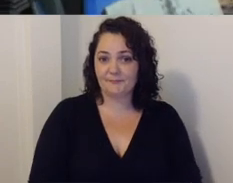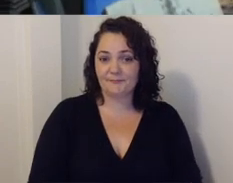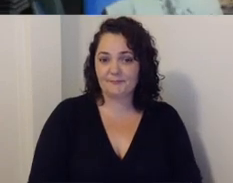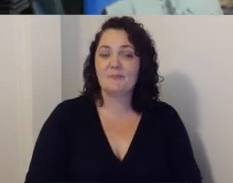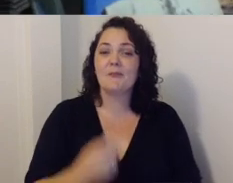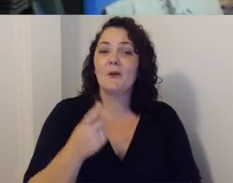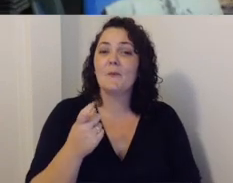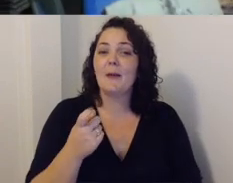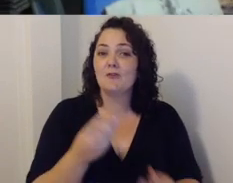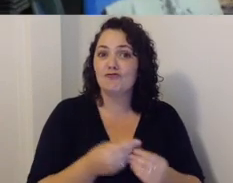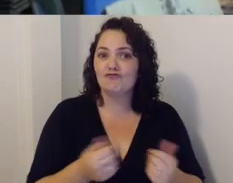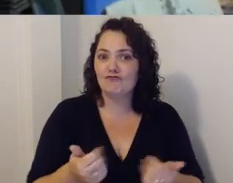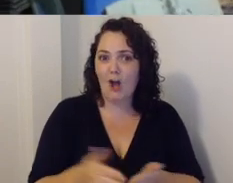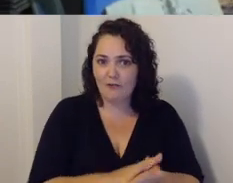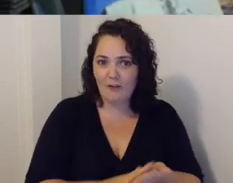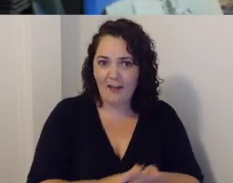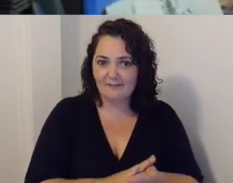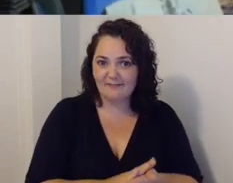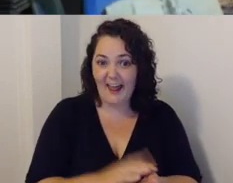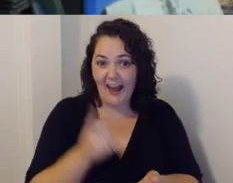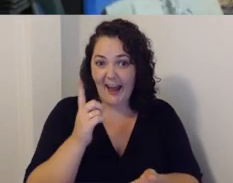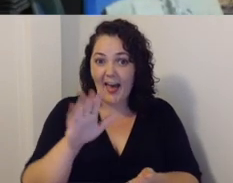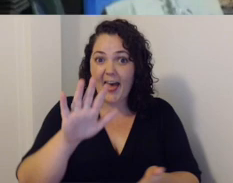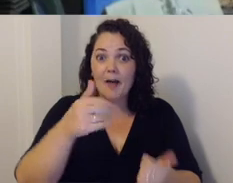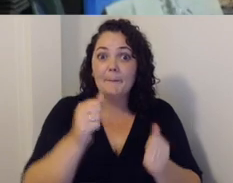so this is your opportunity, get yourself a fresh sheet of paper, start rubbing it in